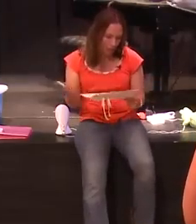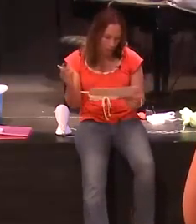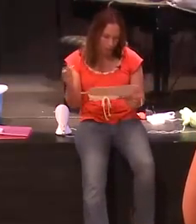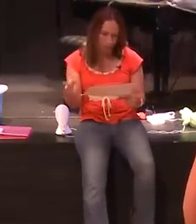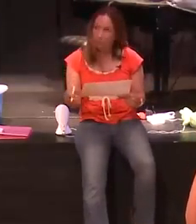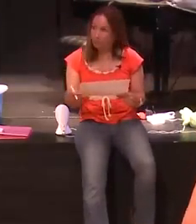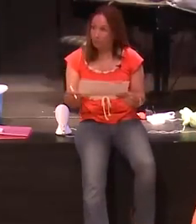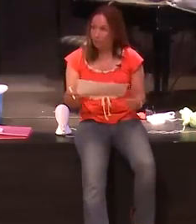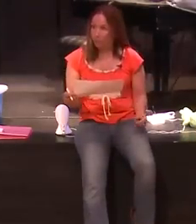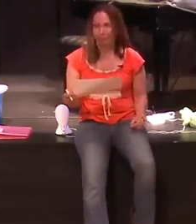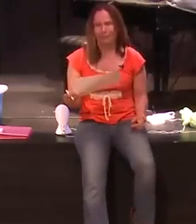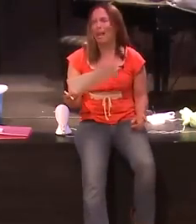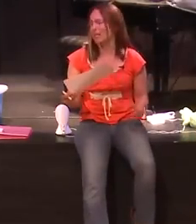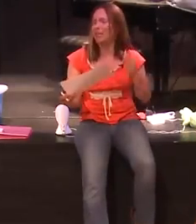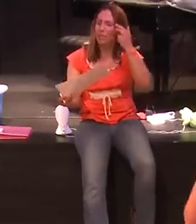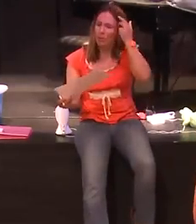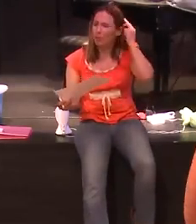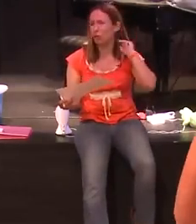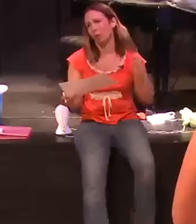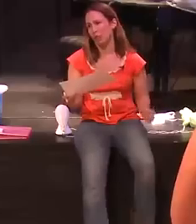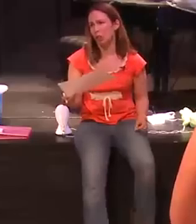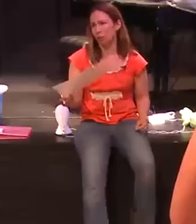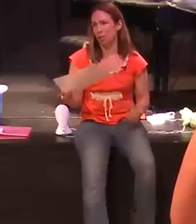Can I purchase flash cards? Yes. Anything you want to purchase you can too,